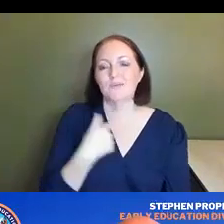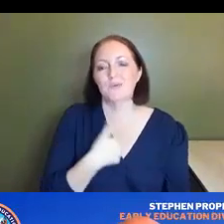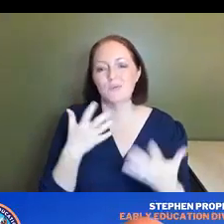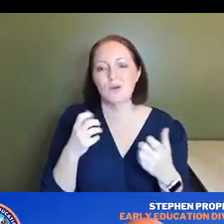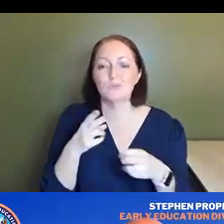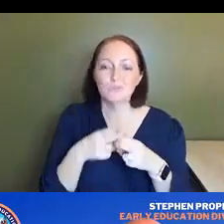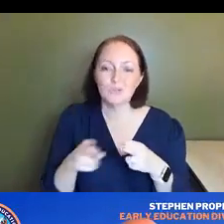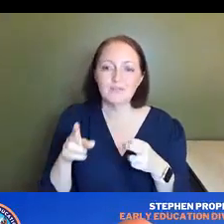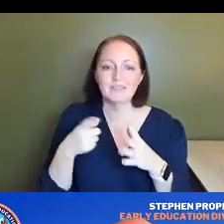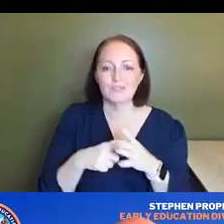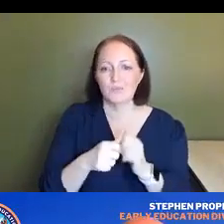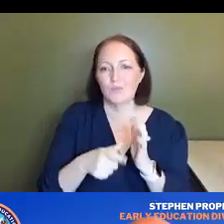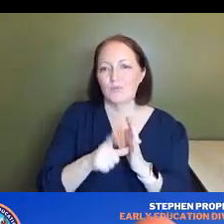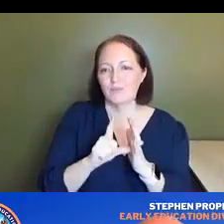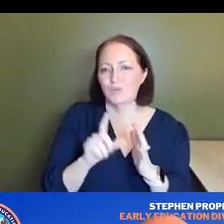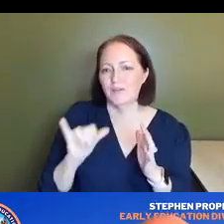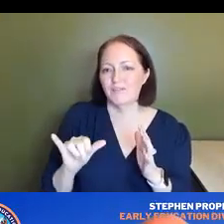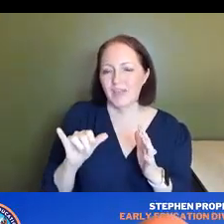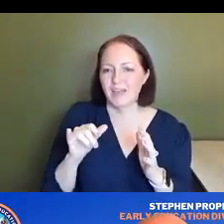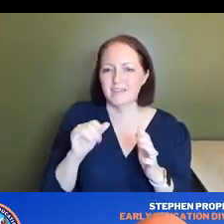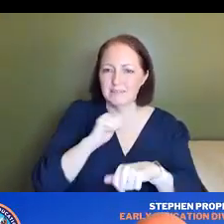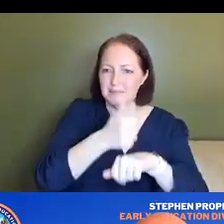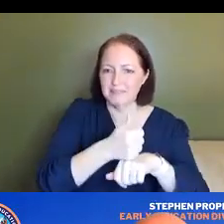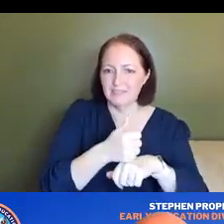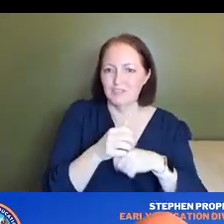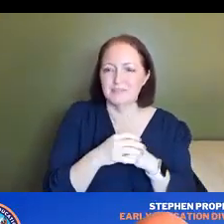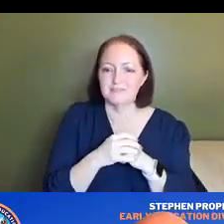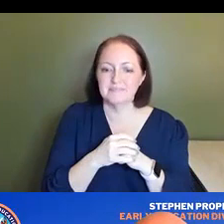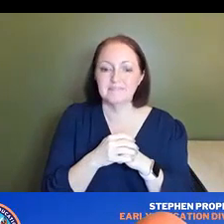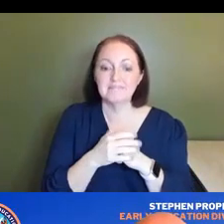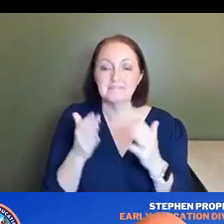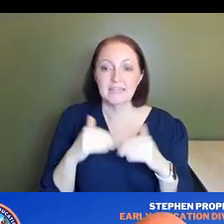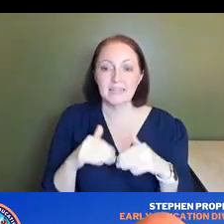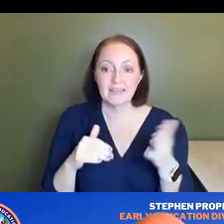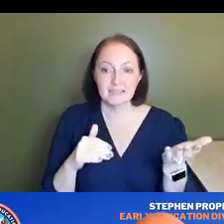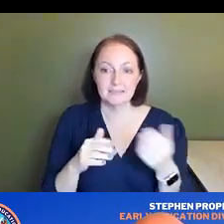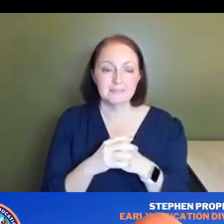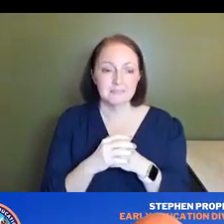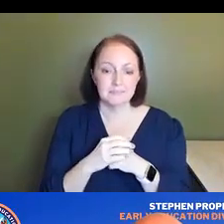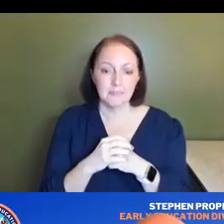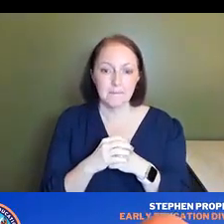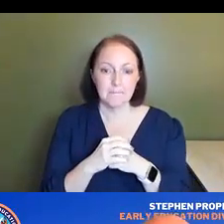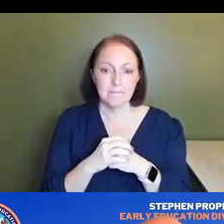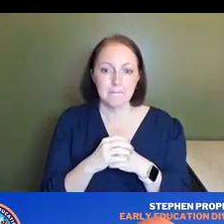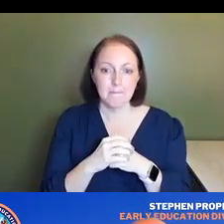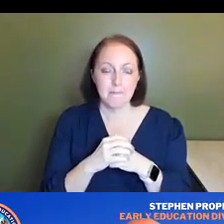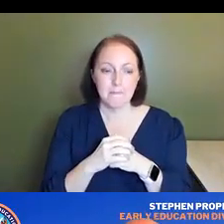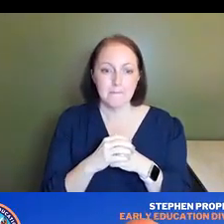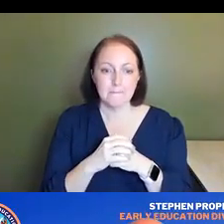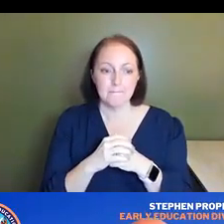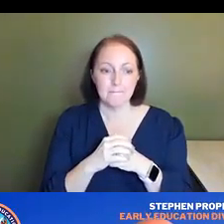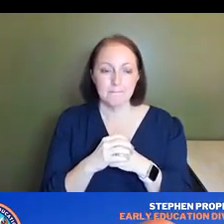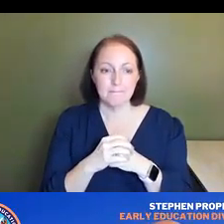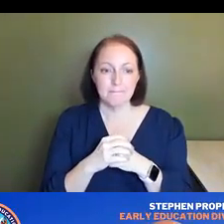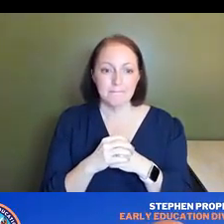start with a review of that implementation. Next slide please. So we come at you. You